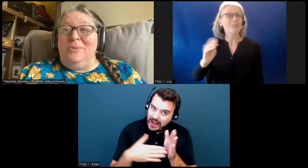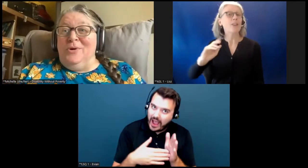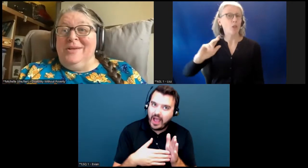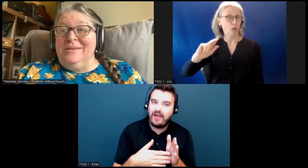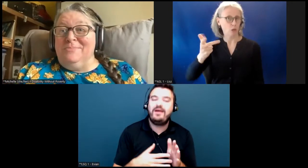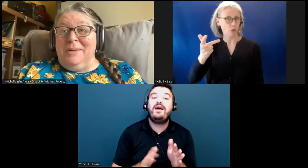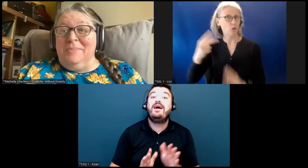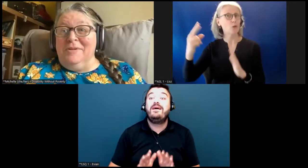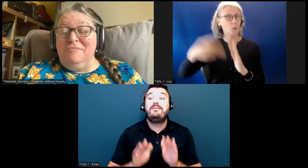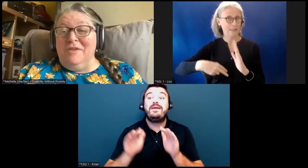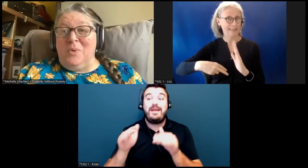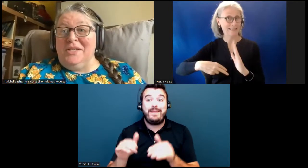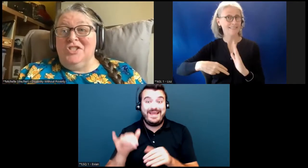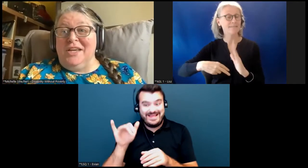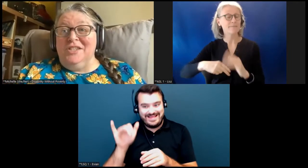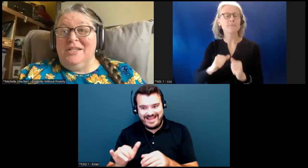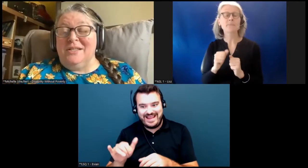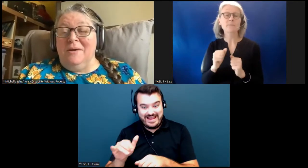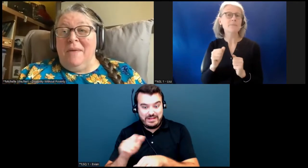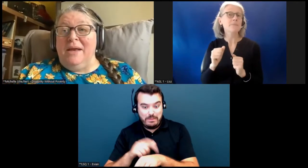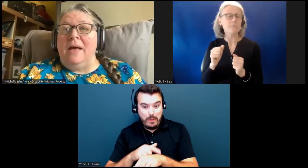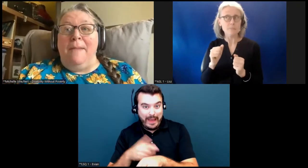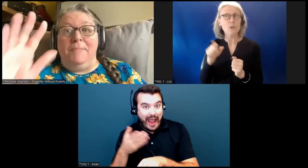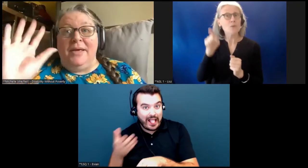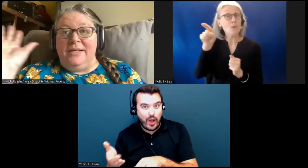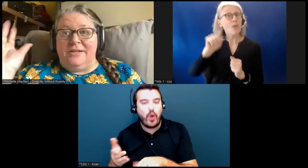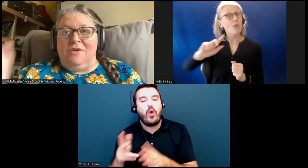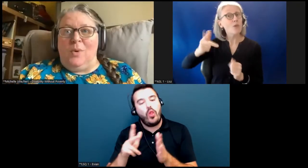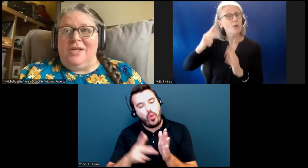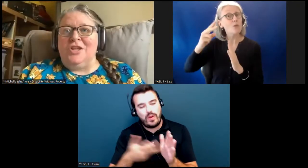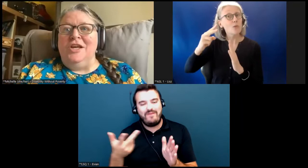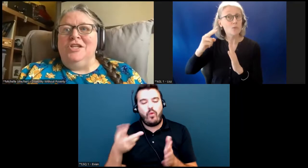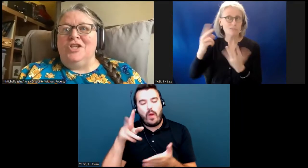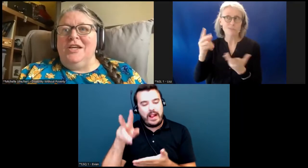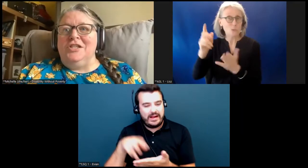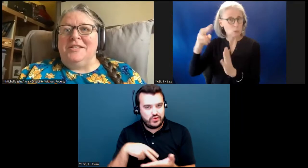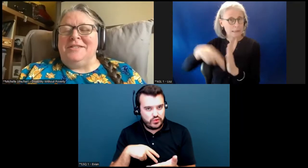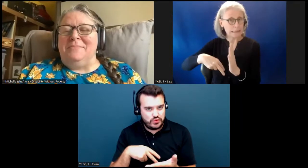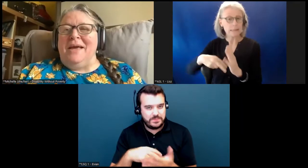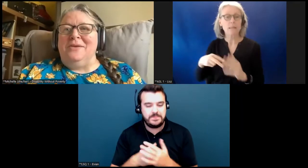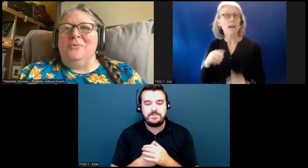AT THIS POINT, PEOPLE CAN REQUEST CHANGES ARE MADE, MPS ARE REQUEST CHANGES THAT ARE